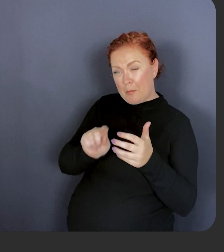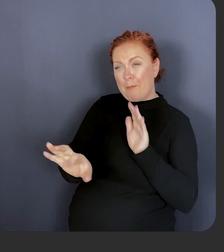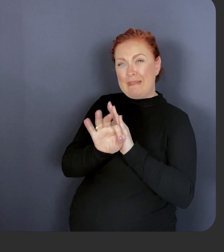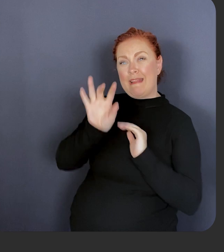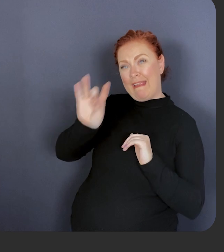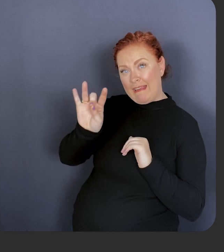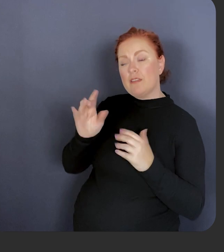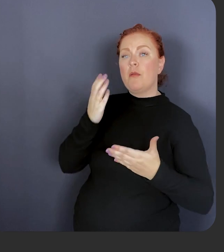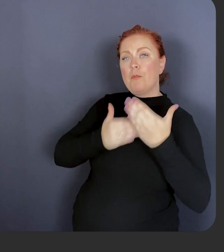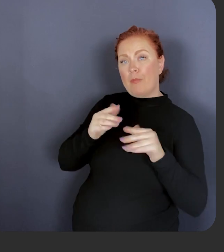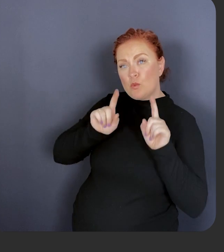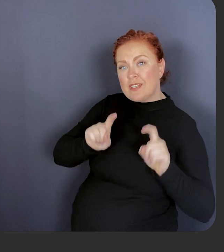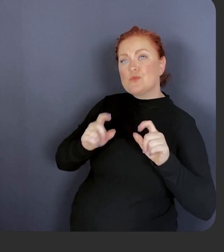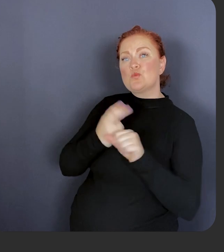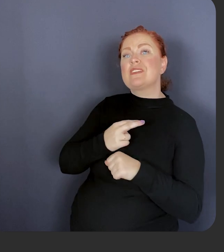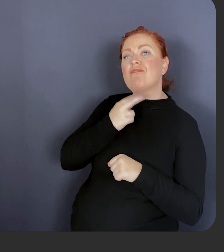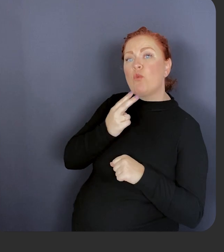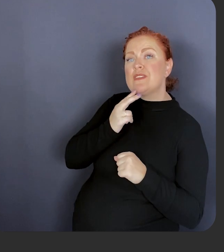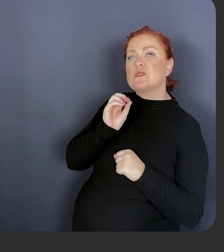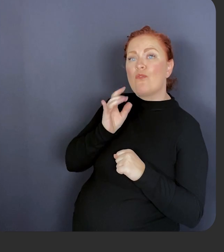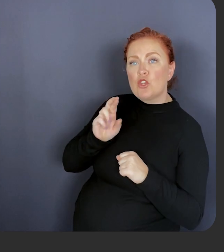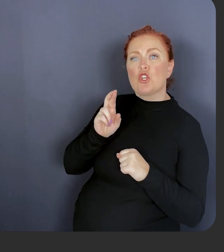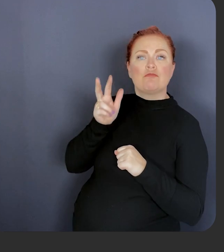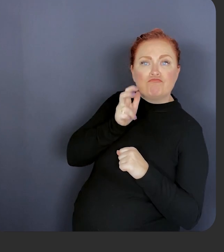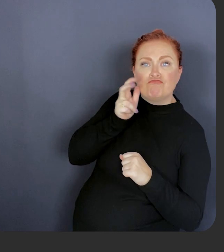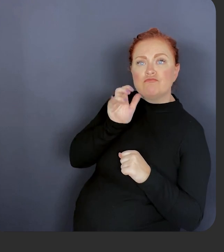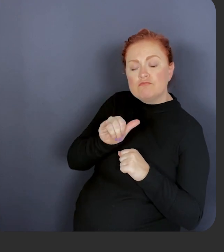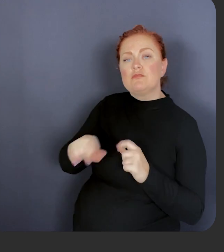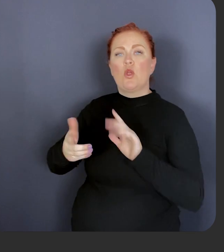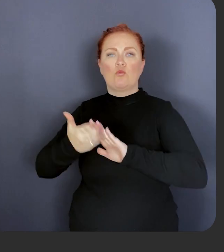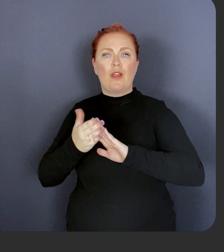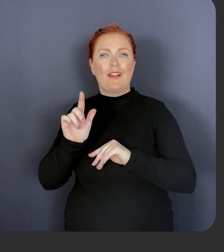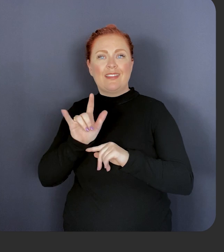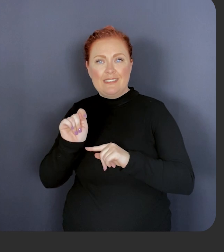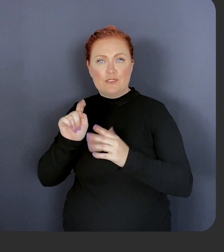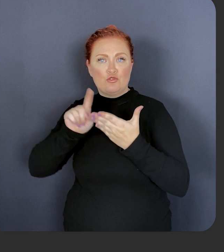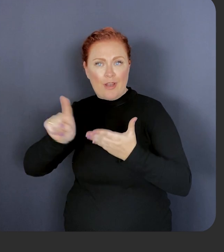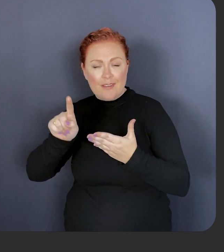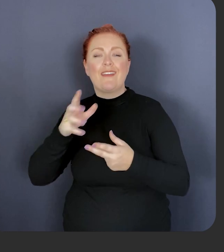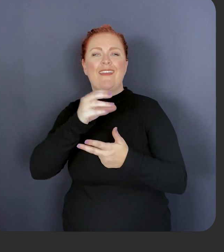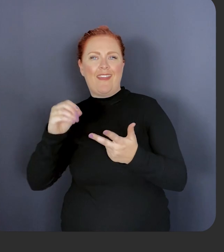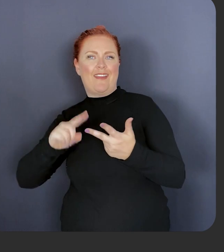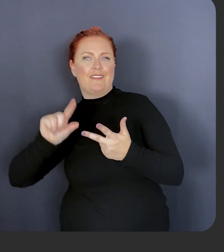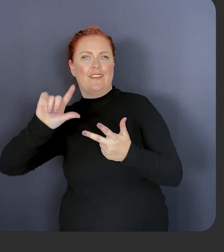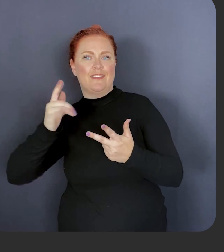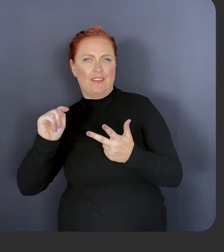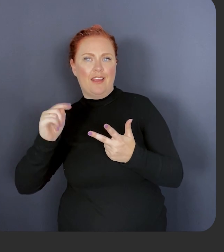again, by manual testing with voiceover, by running this lint check here, and by doing this Lighthouse